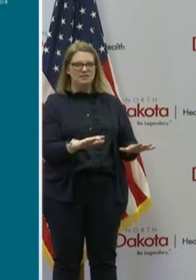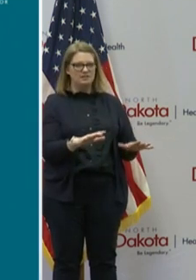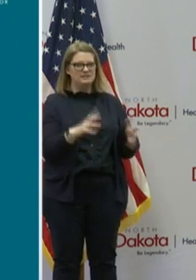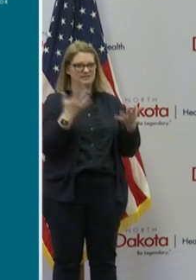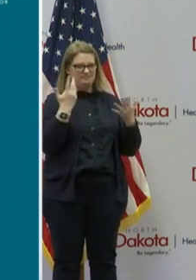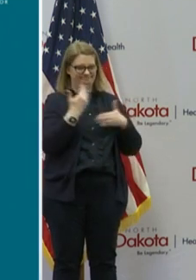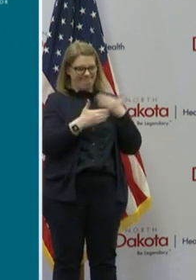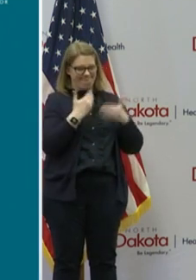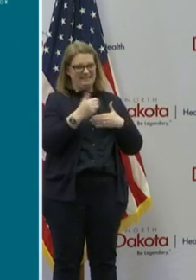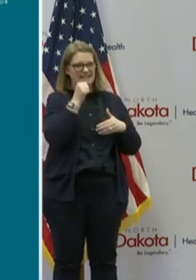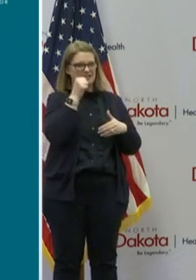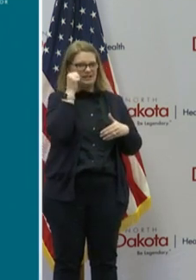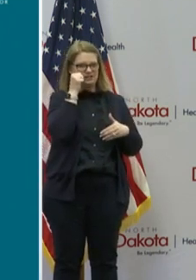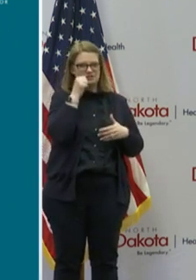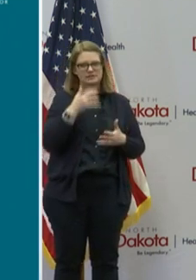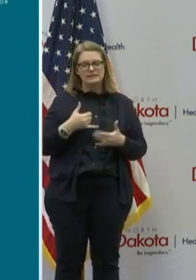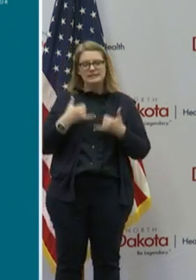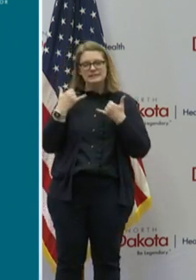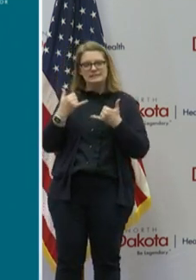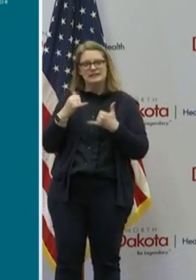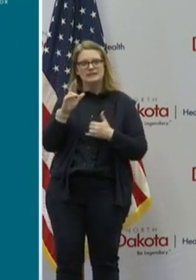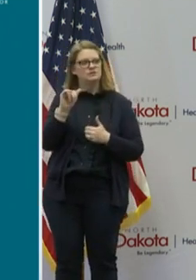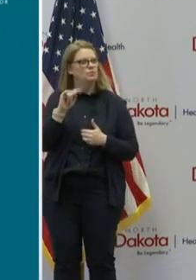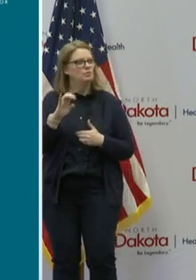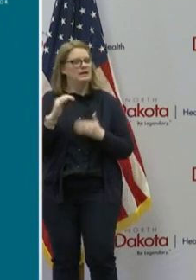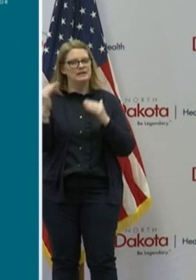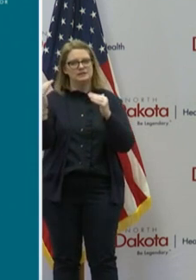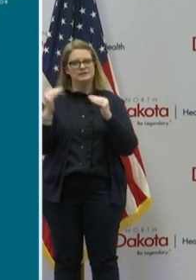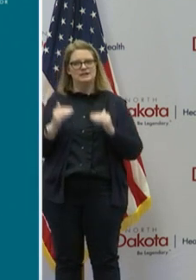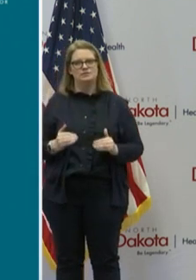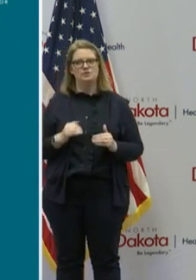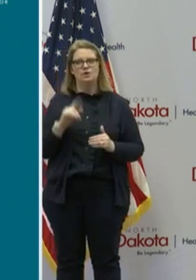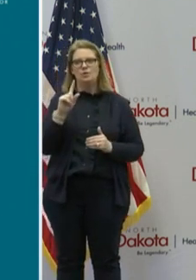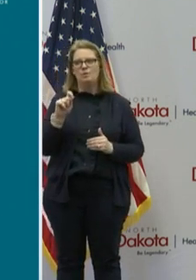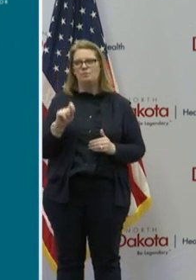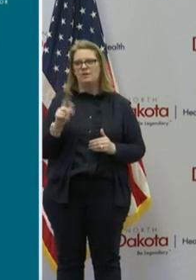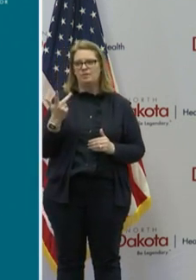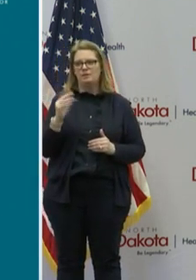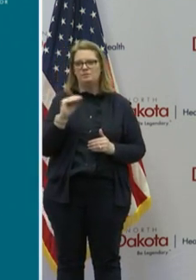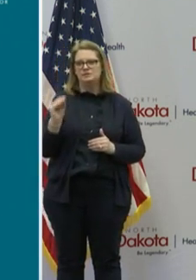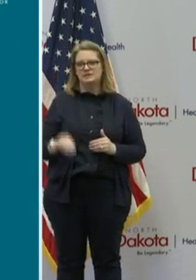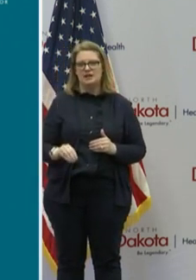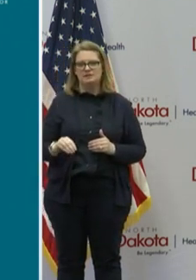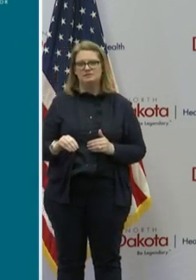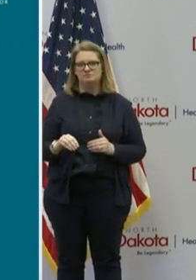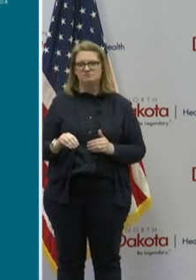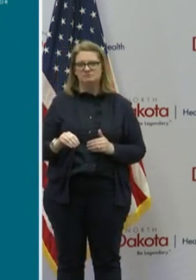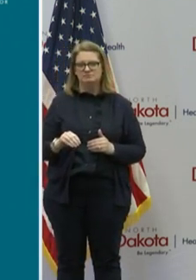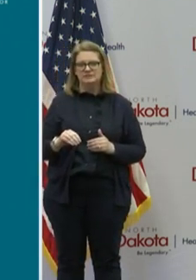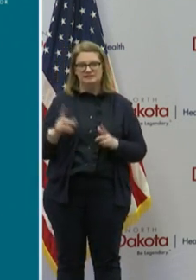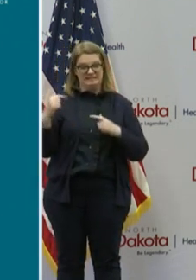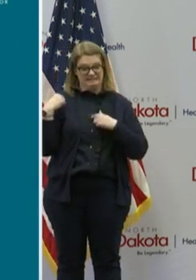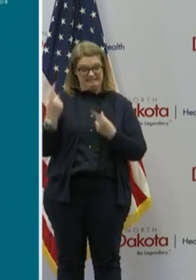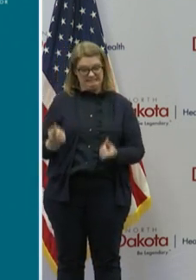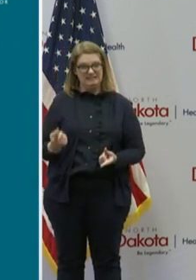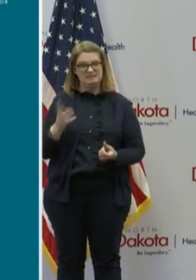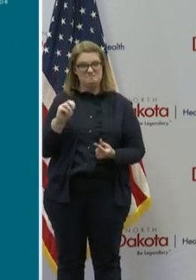CORONAVIRUS DISEASE OR COVID-19 OUT OF 2,145 TESTS COMPLETED